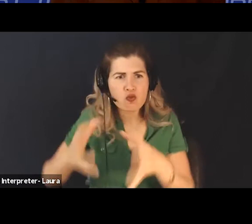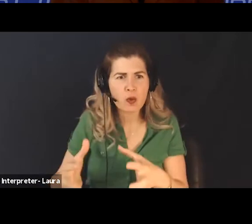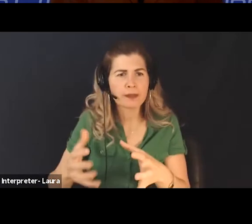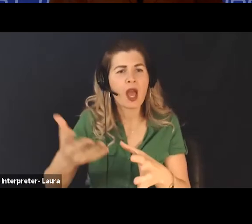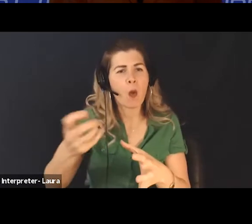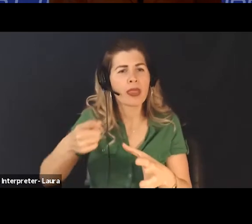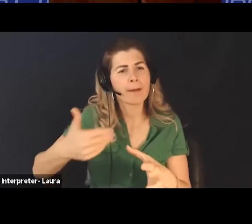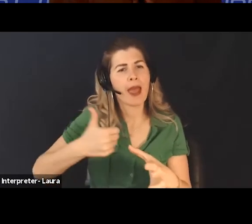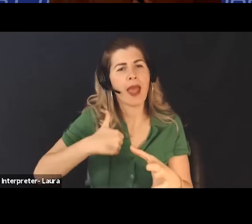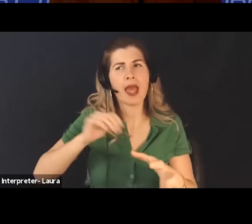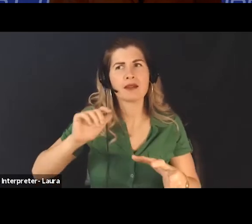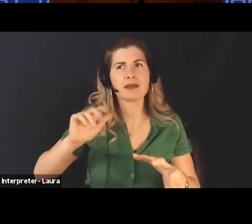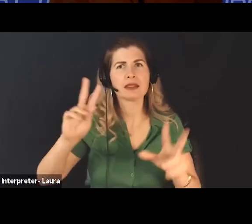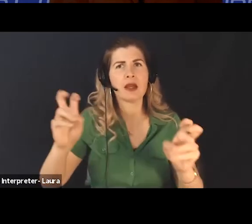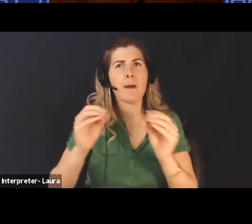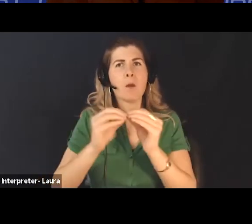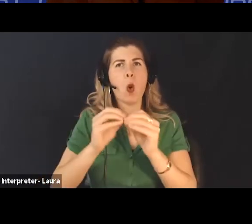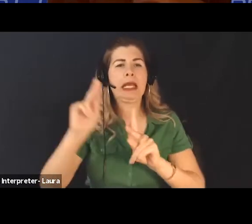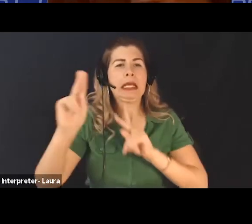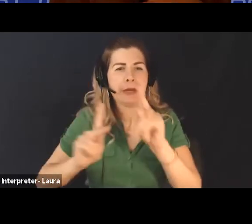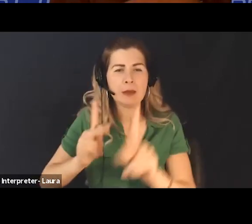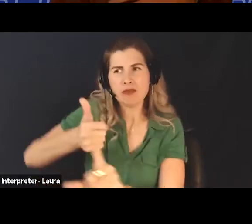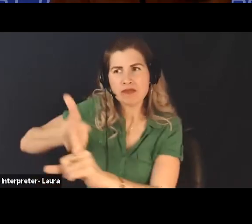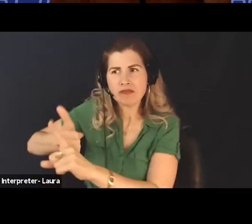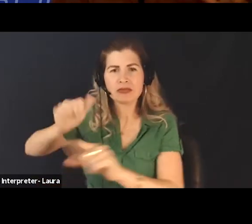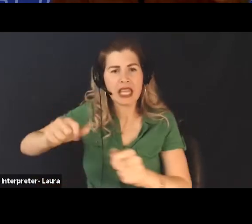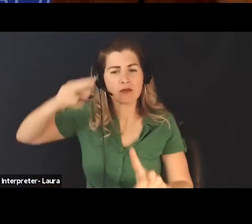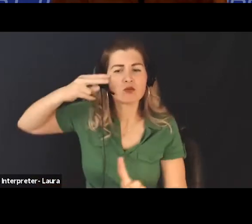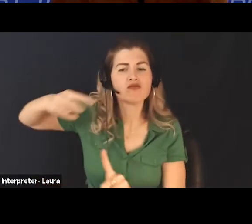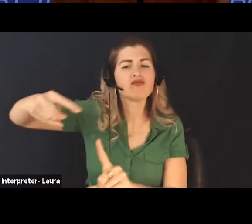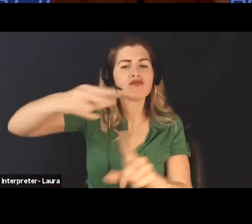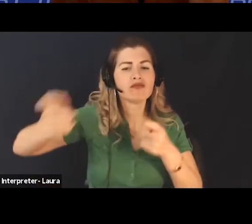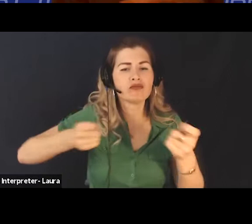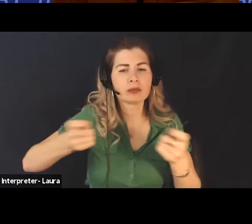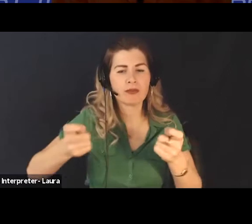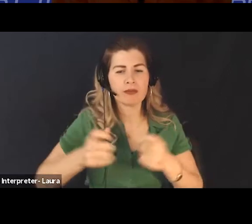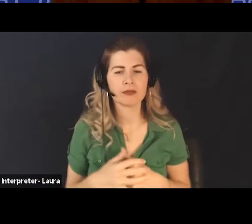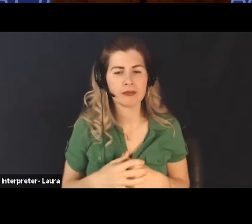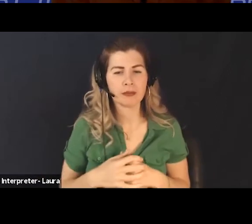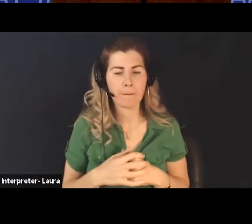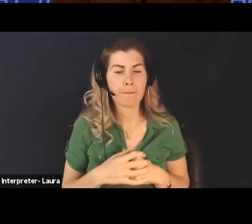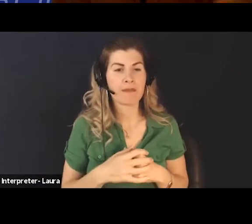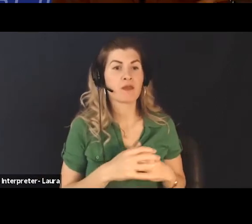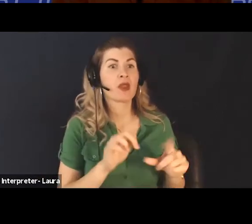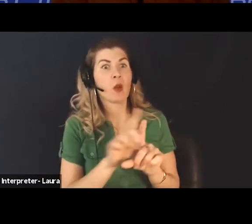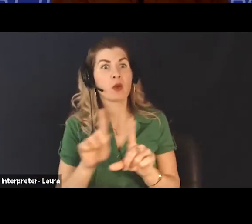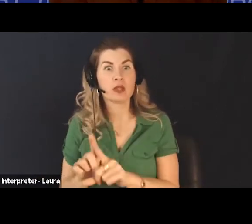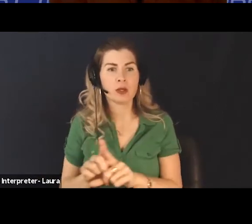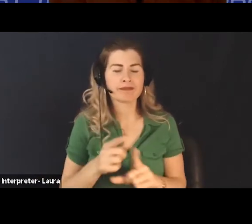over surveillance technologies. And this coalition work is really important wherever you fall on the spectrum of what should happen with